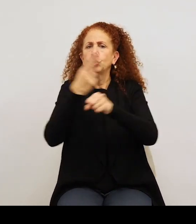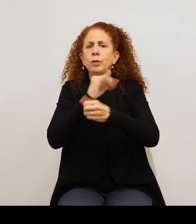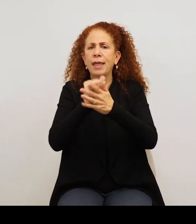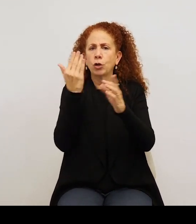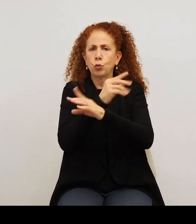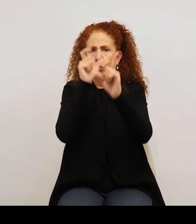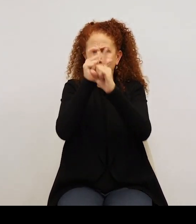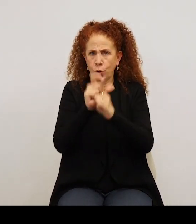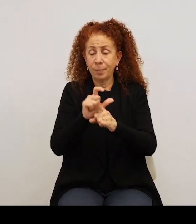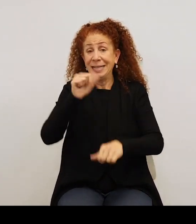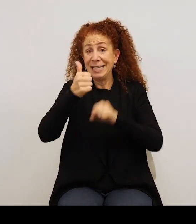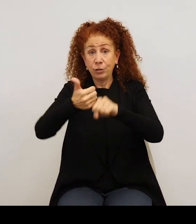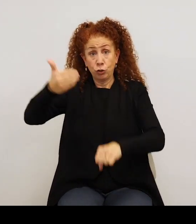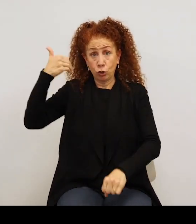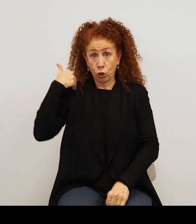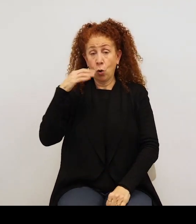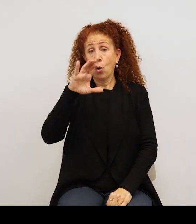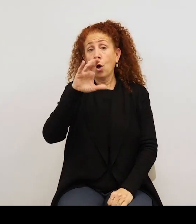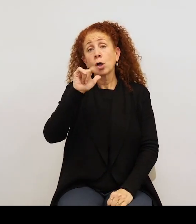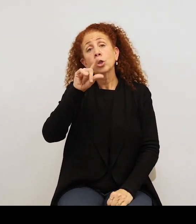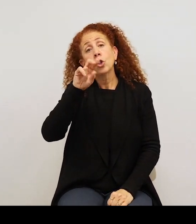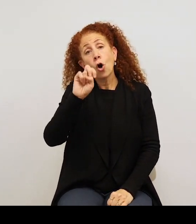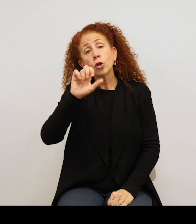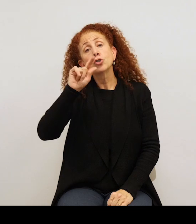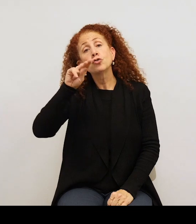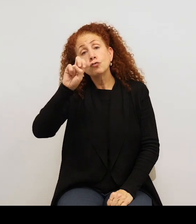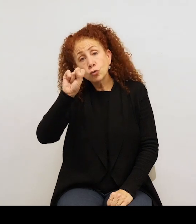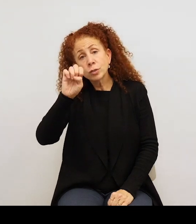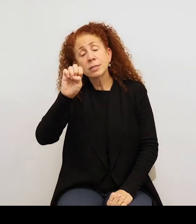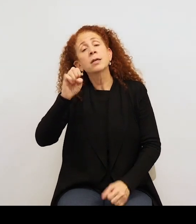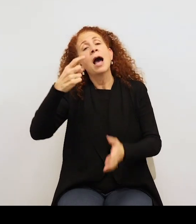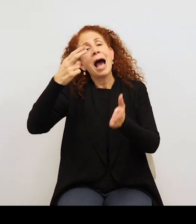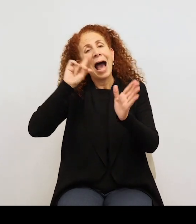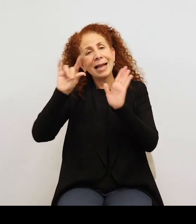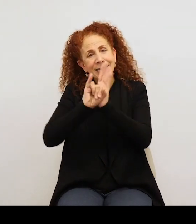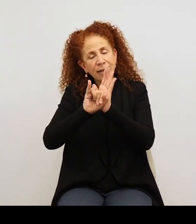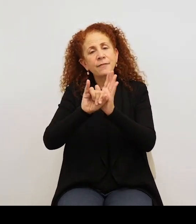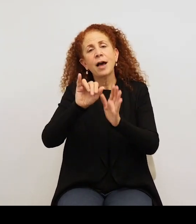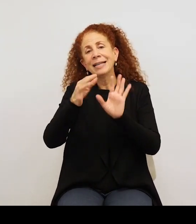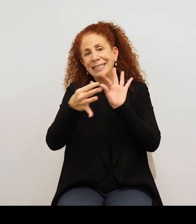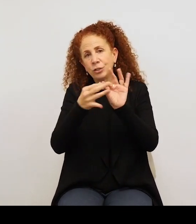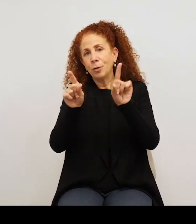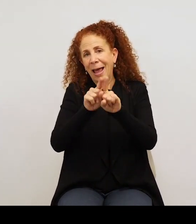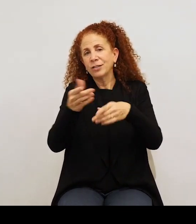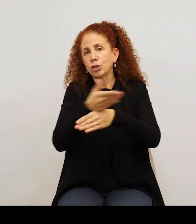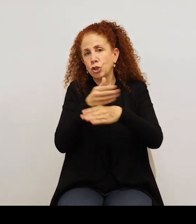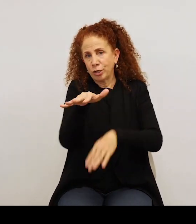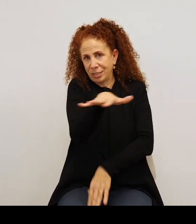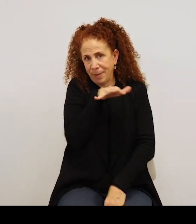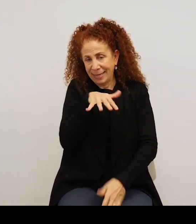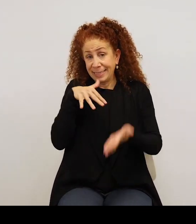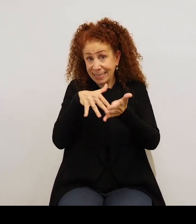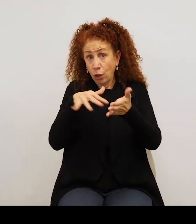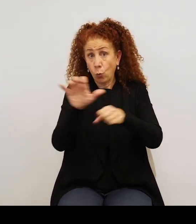Decades ago, Claude Lévi-Strauss had identified kinship as a shared space. Scholars working with the concept